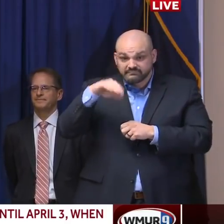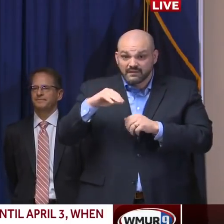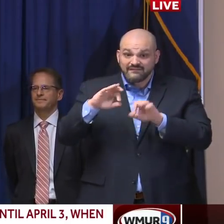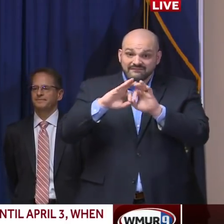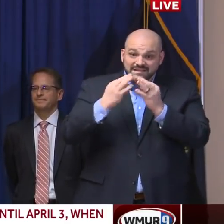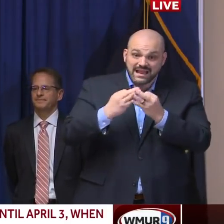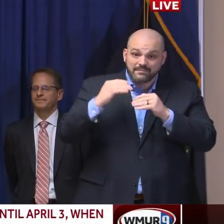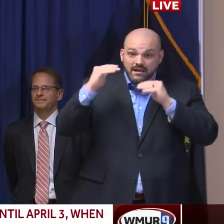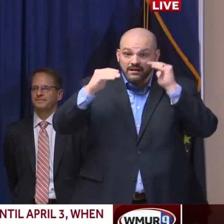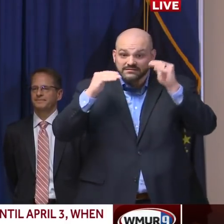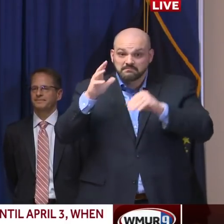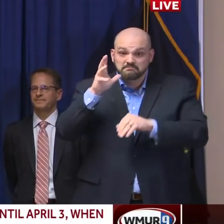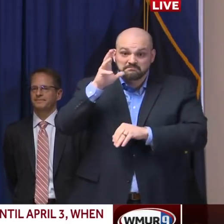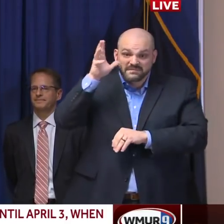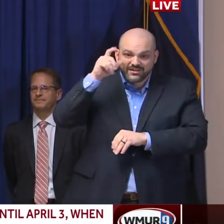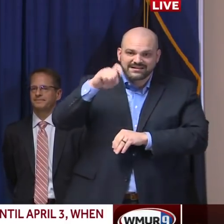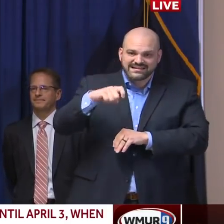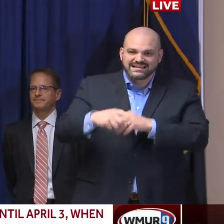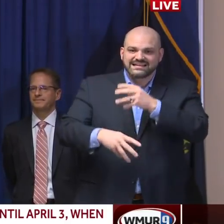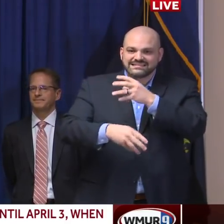WE KNOW PARENTS AND FAMILY MEMBERS WILL NEED ADDITIONAL SUPPORT.